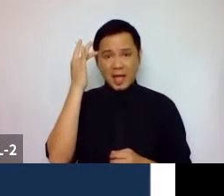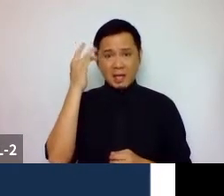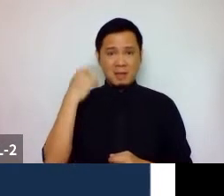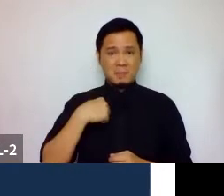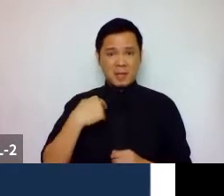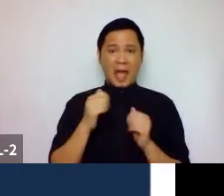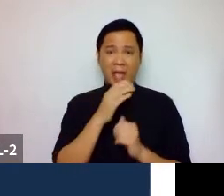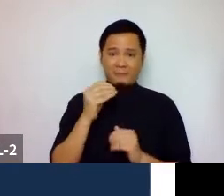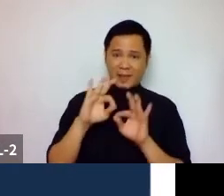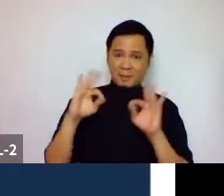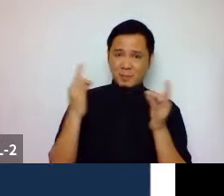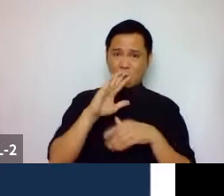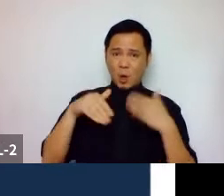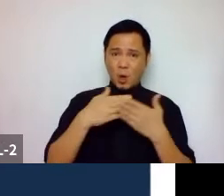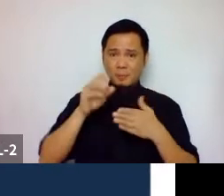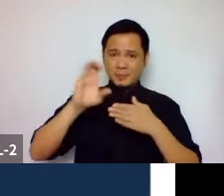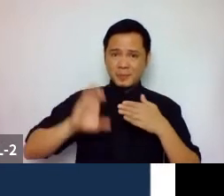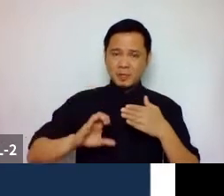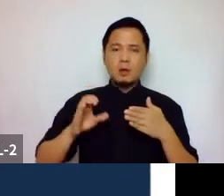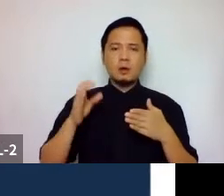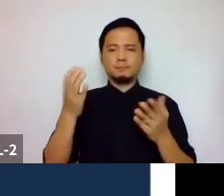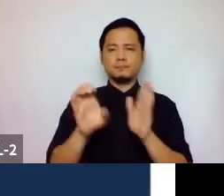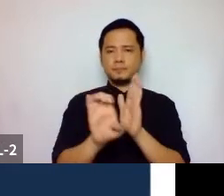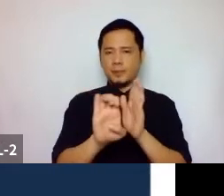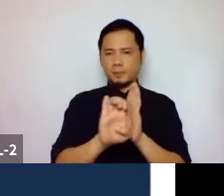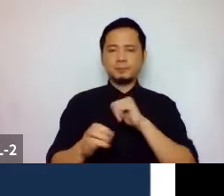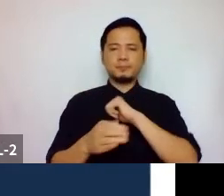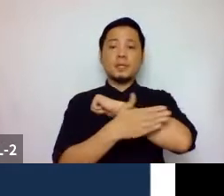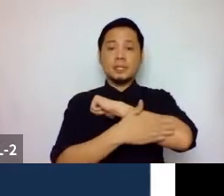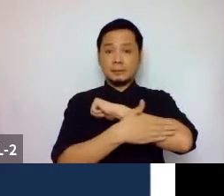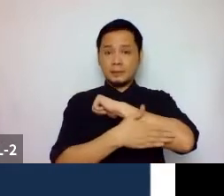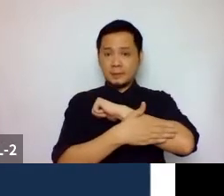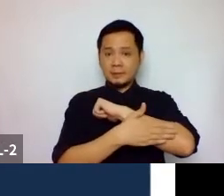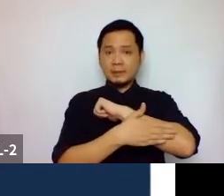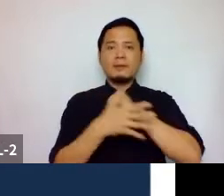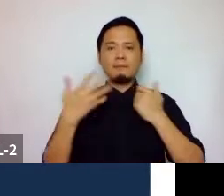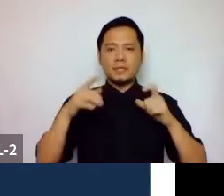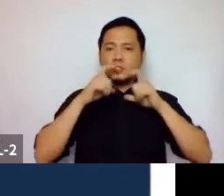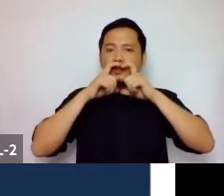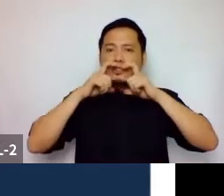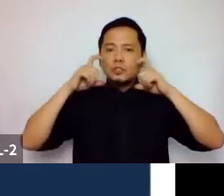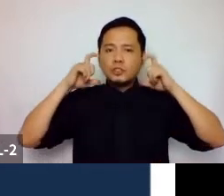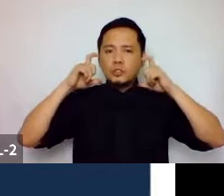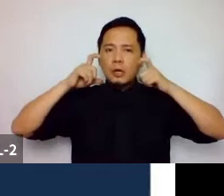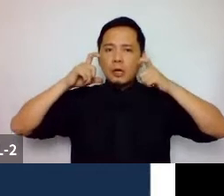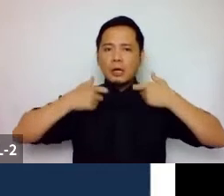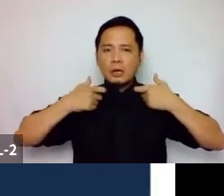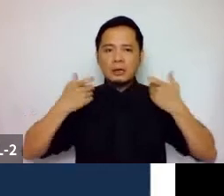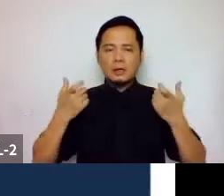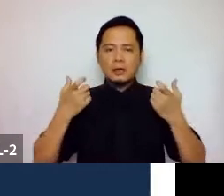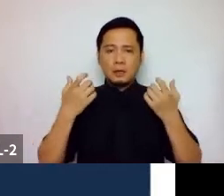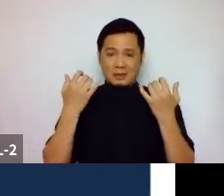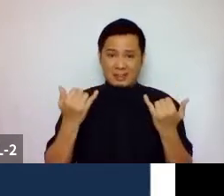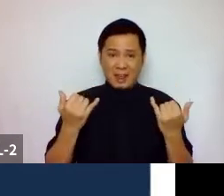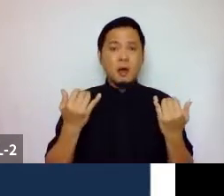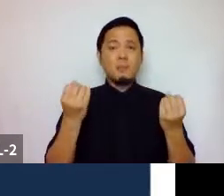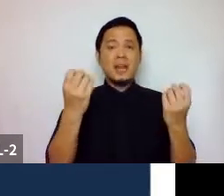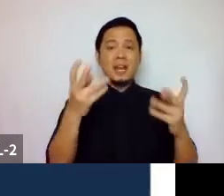If you notice, the countries that stopped wearing masks are the ones who have really vaccinated a lot of their population.